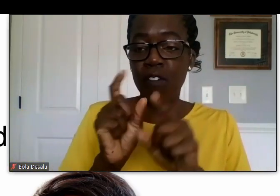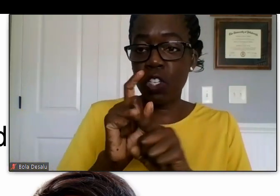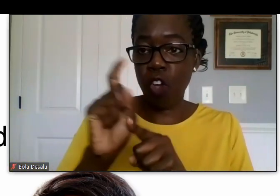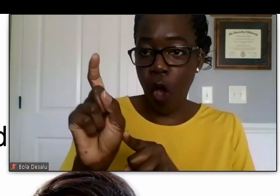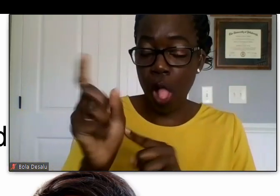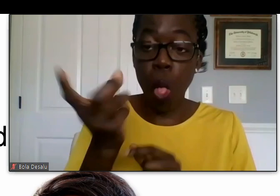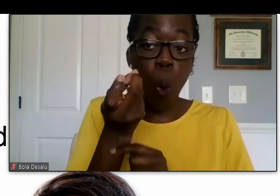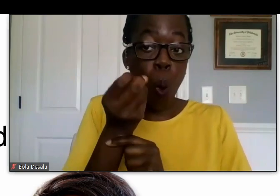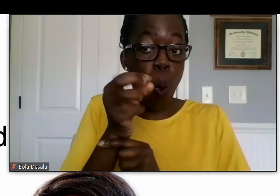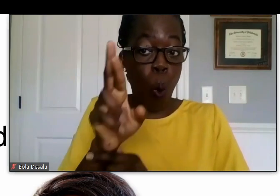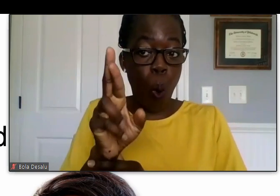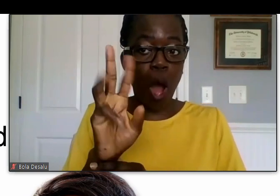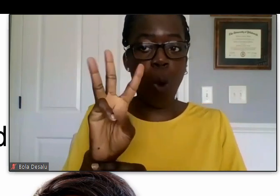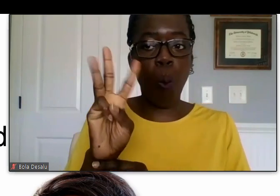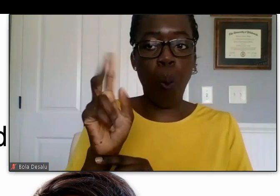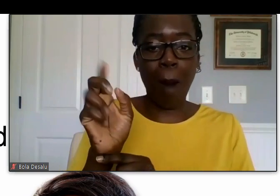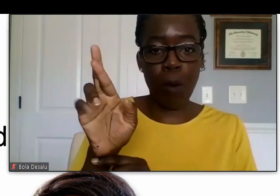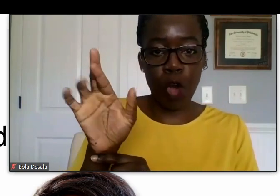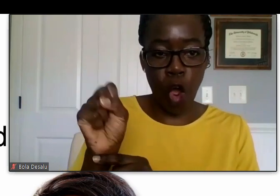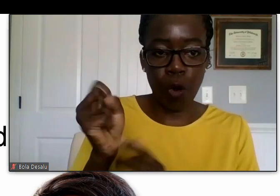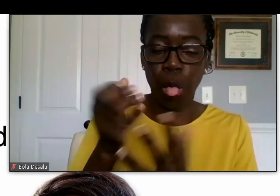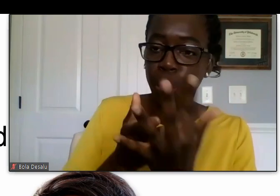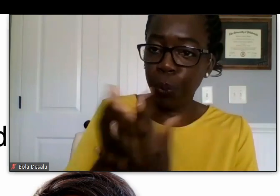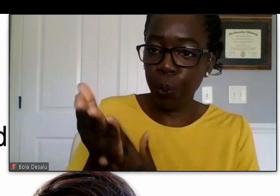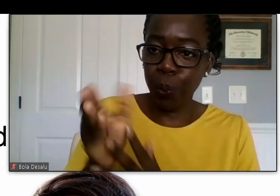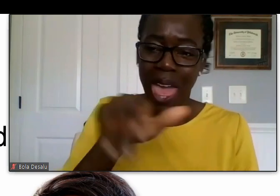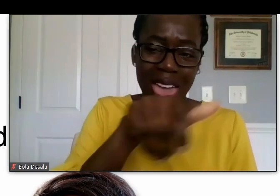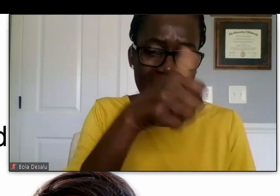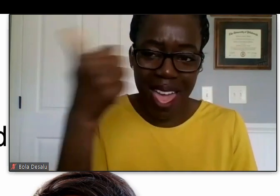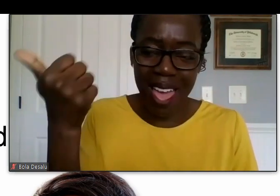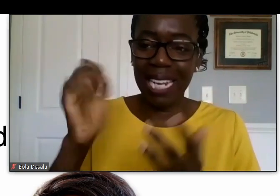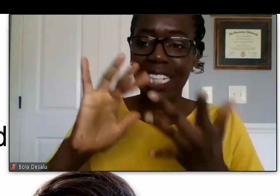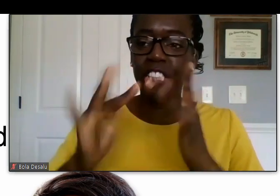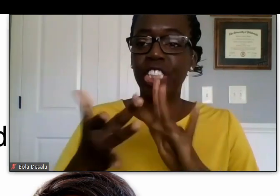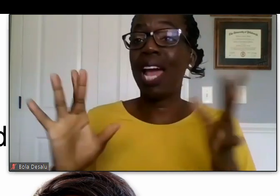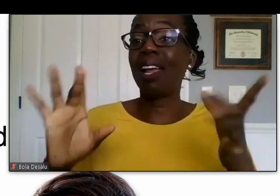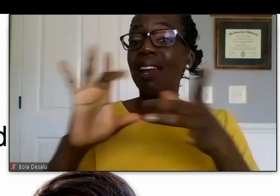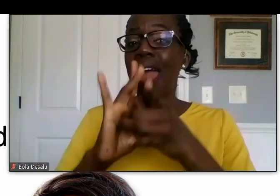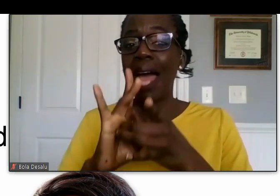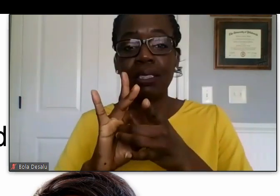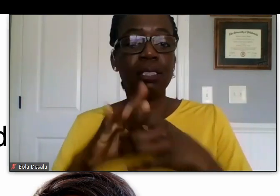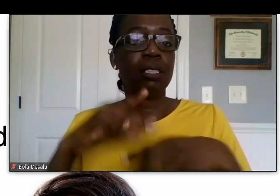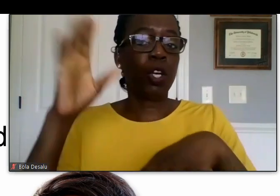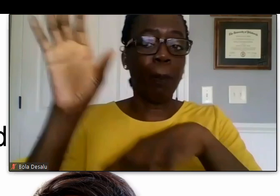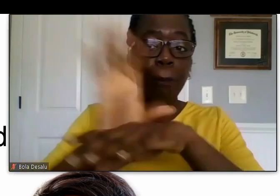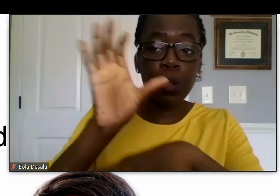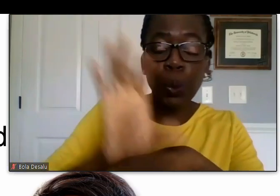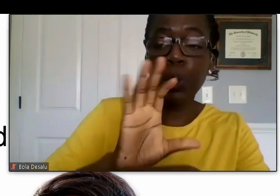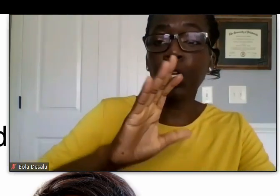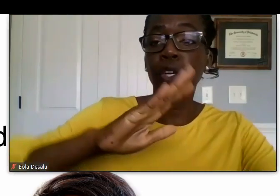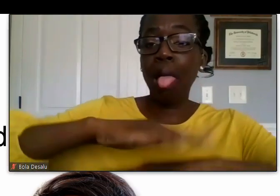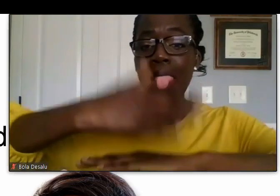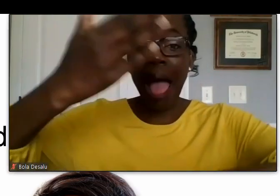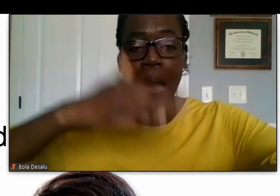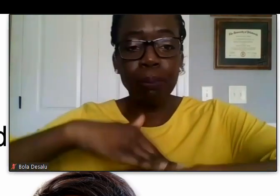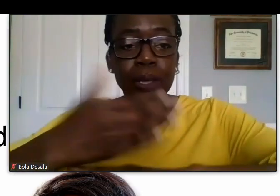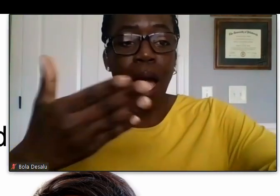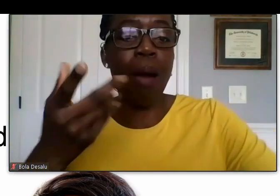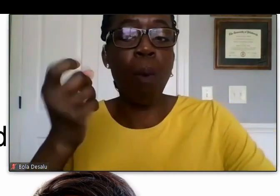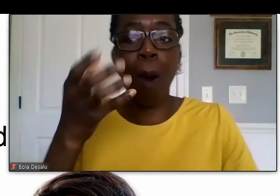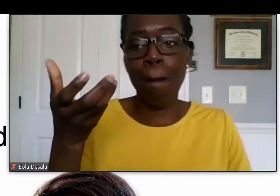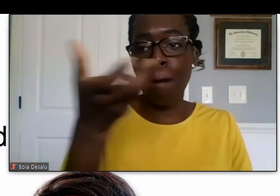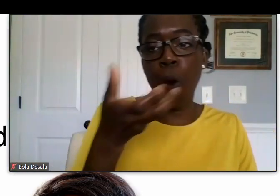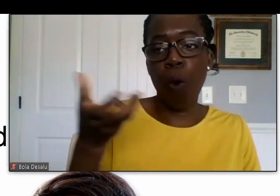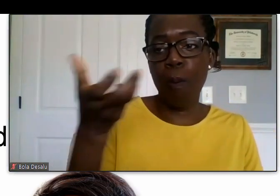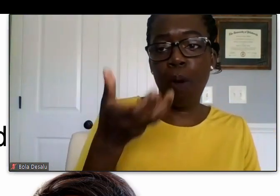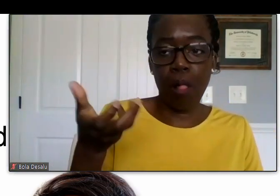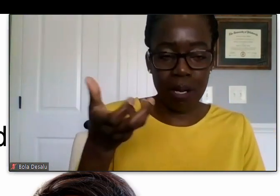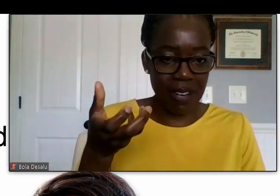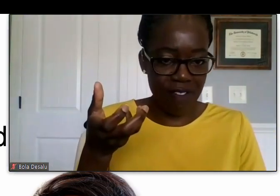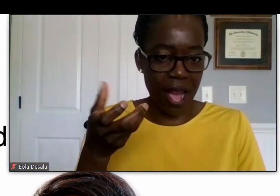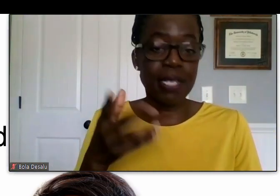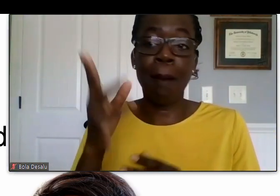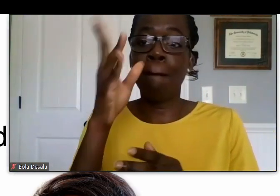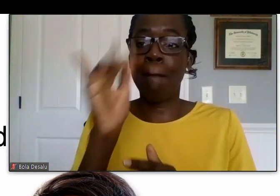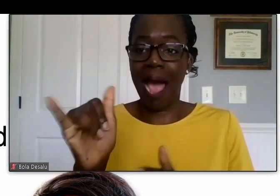in multi-party conference calls or webinars through an internet-connected computer, laptop, or mobile device